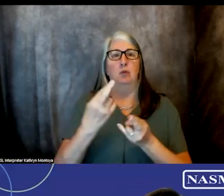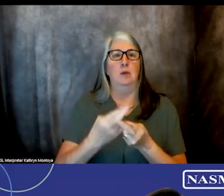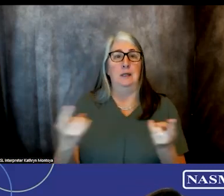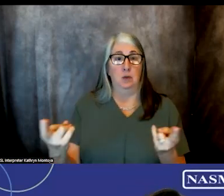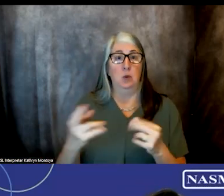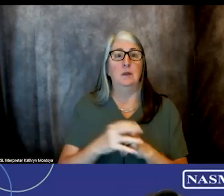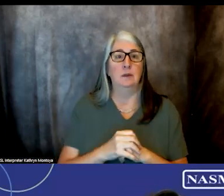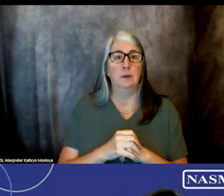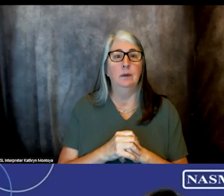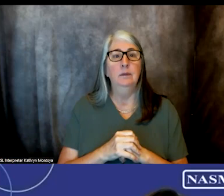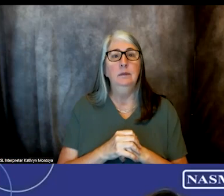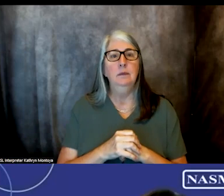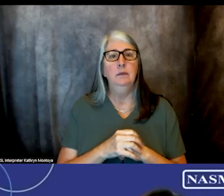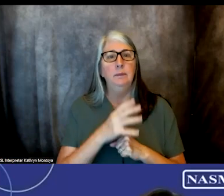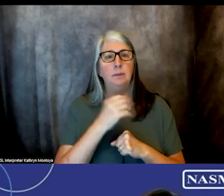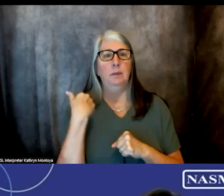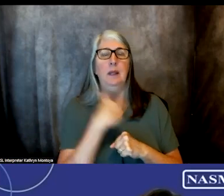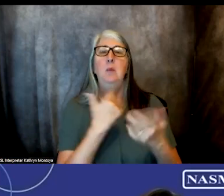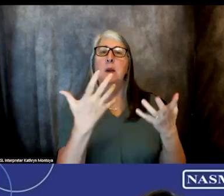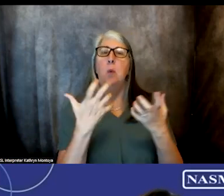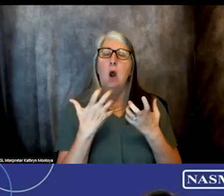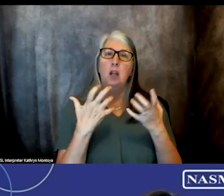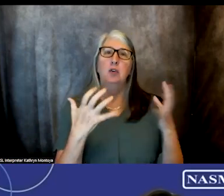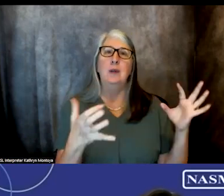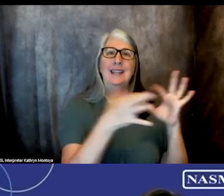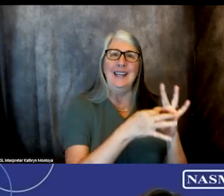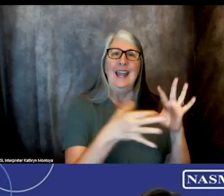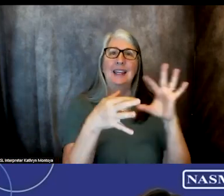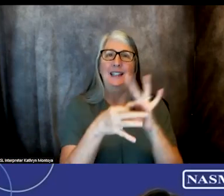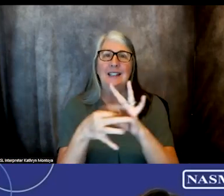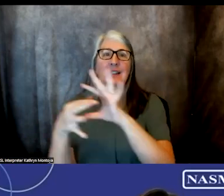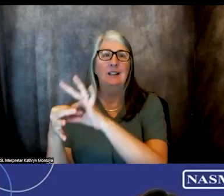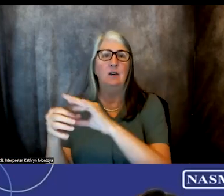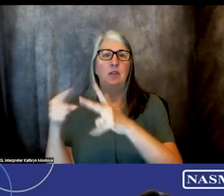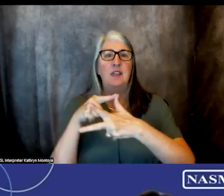AGAIN, WE WANTED TO CONNECT THE DOTS TO THESE THREE FIGURES OF